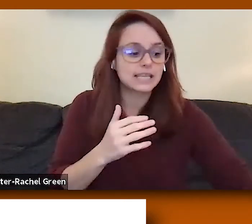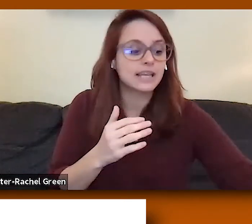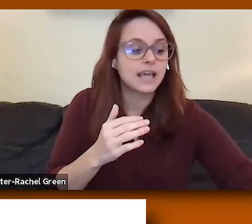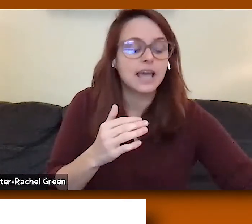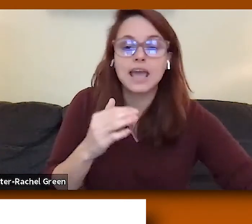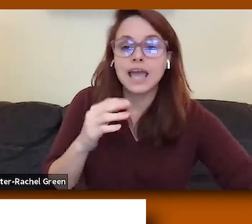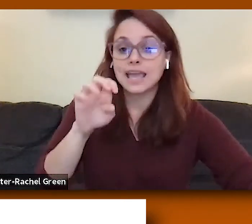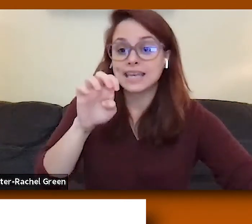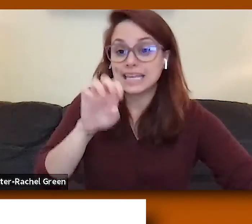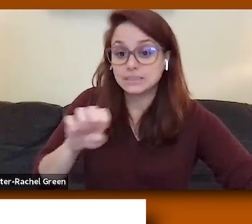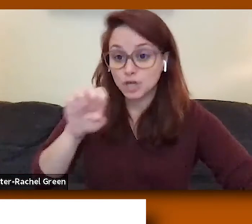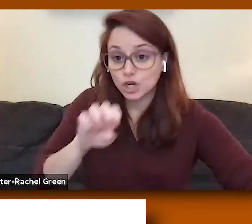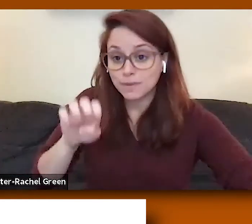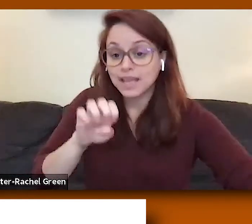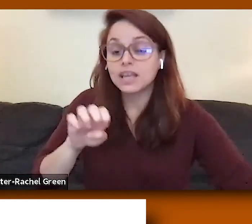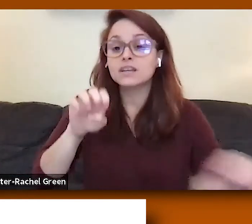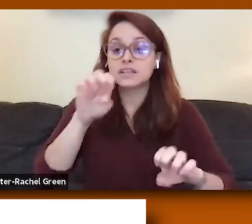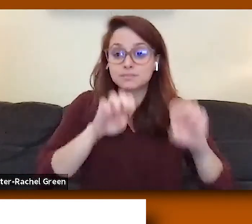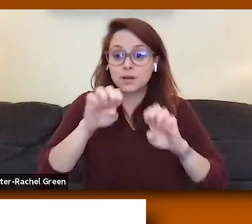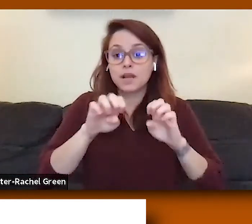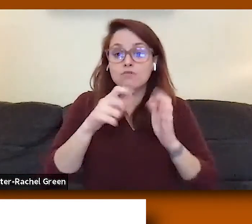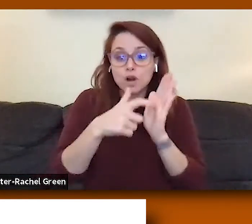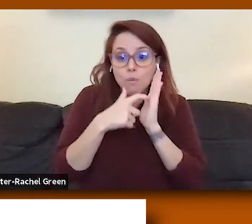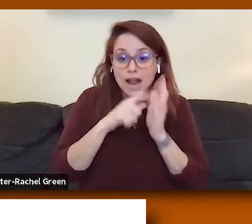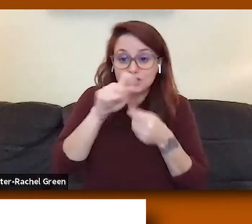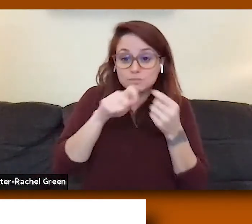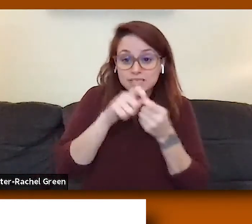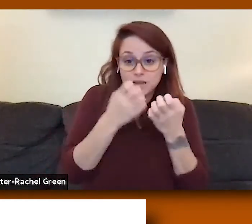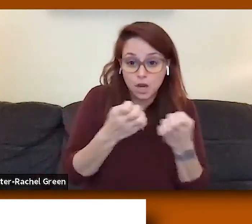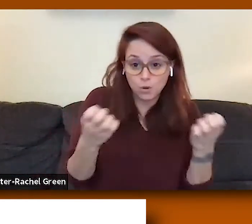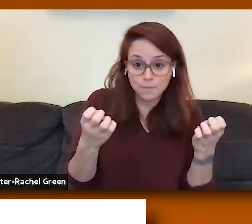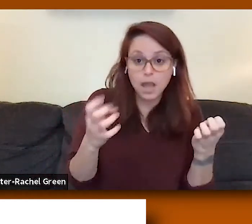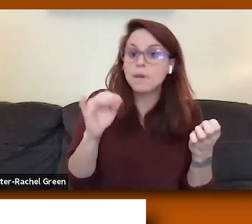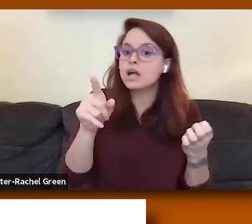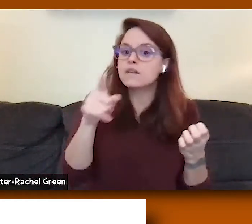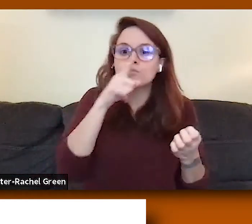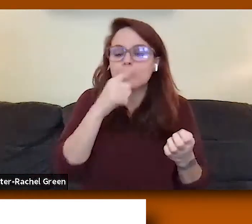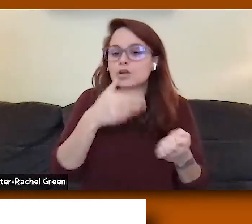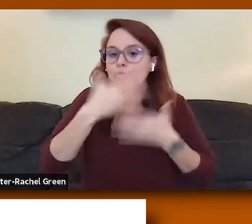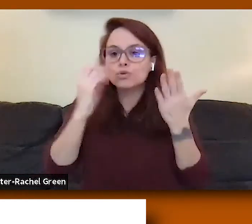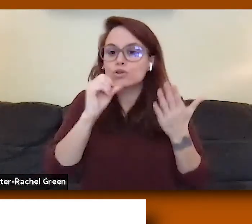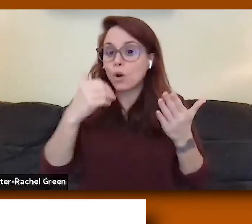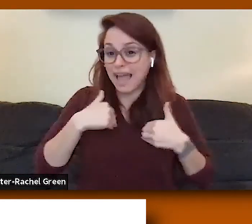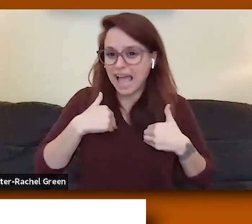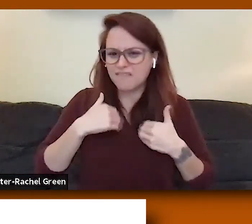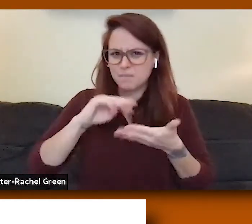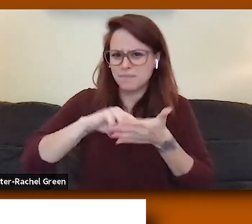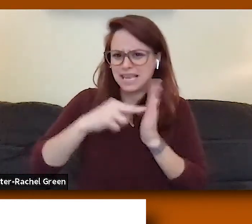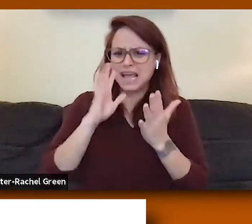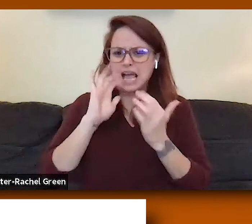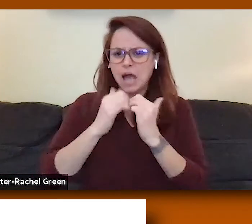that needs a certain piece of equipment but if you don't have that piece of equipment, how are you going to do that experiment?